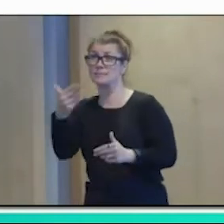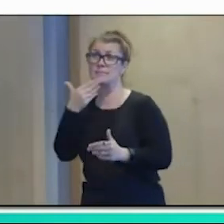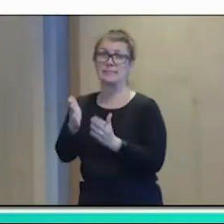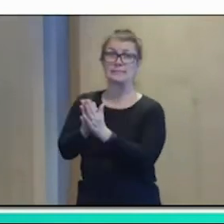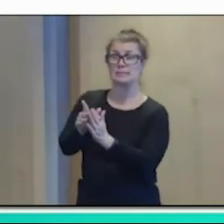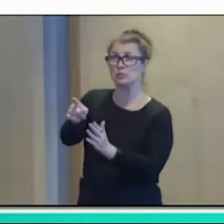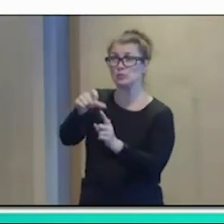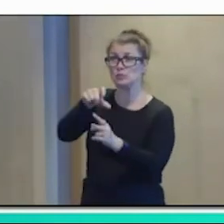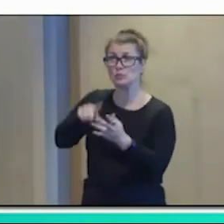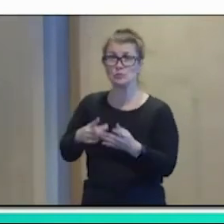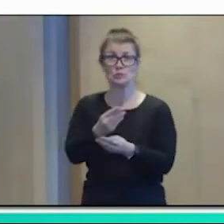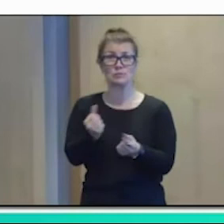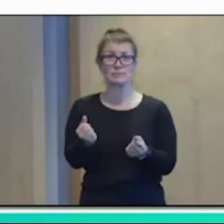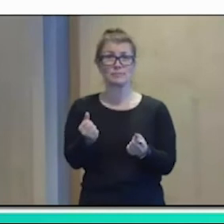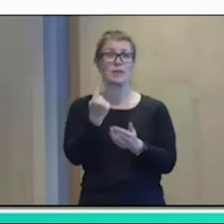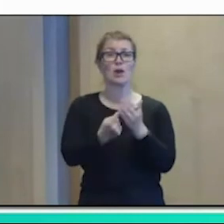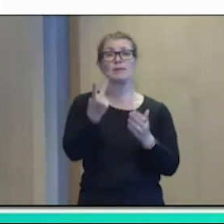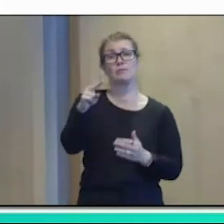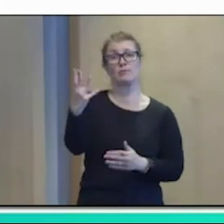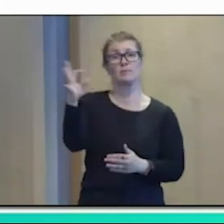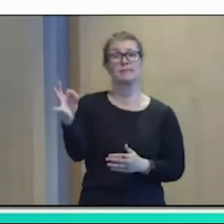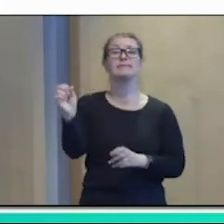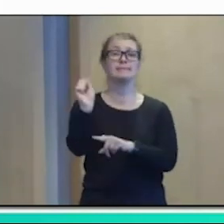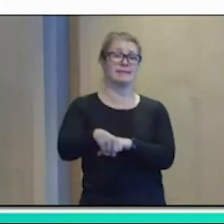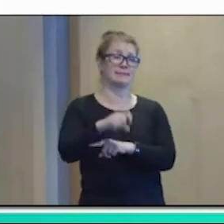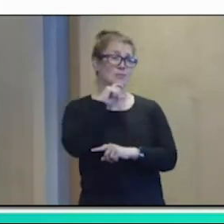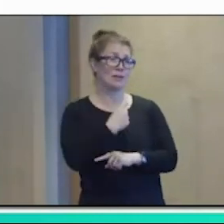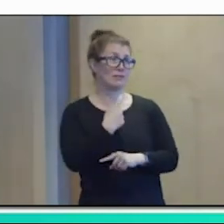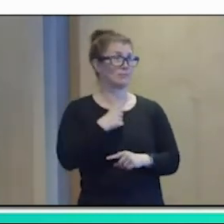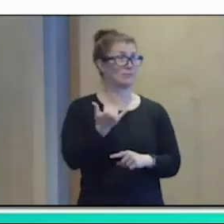only 24% of them will do it because maybe the battery is not in the right state of